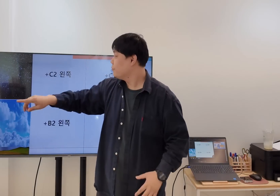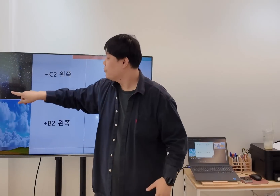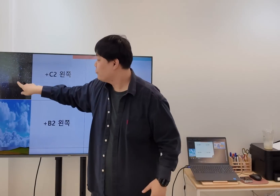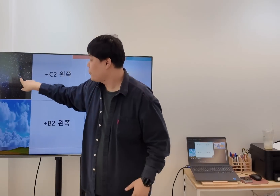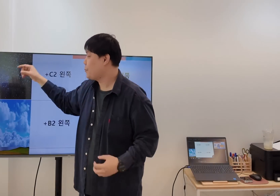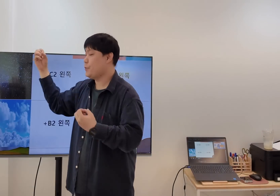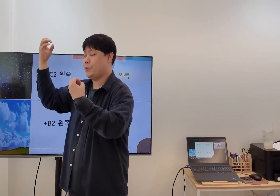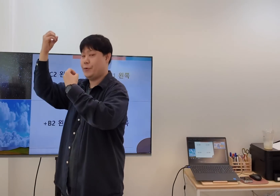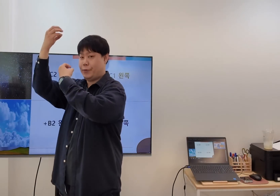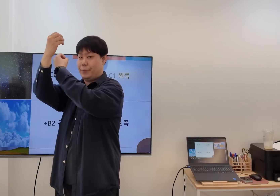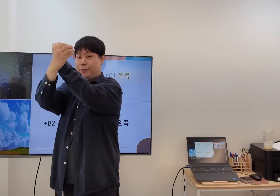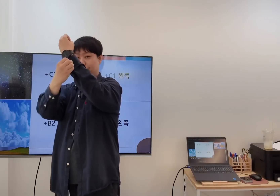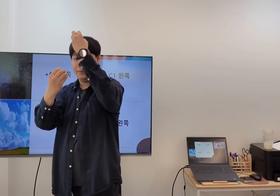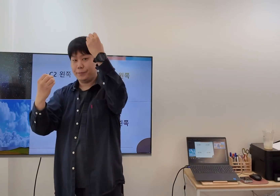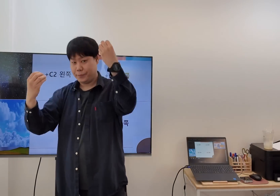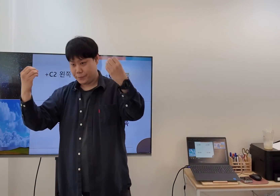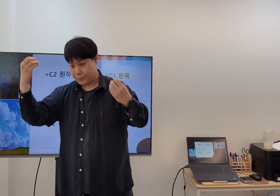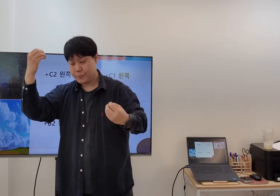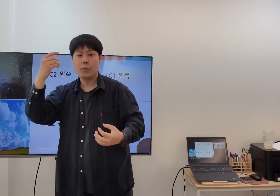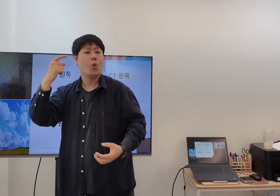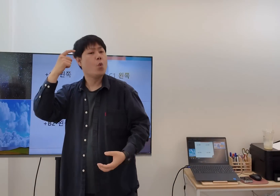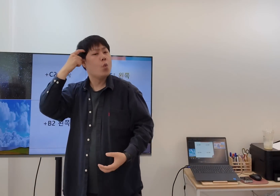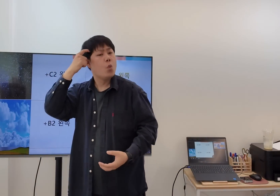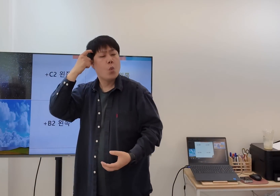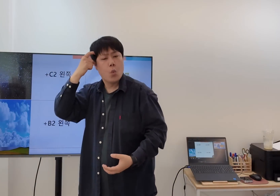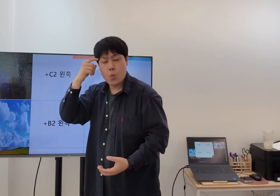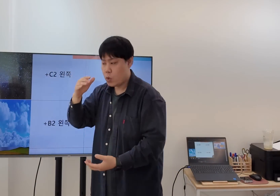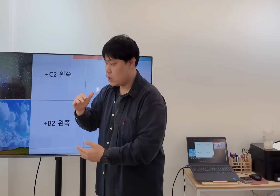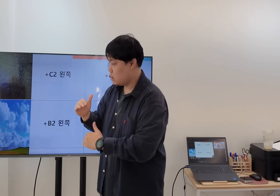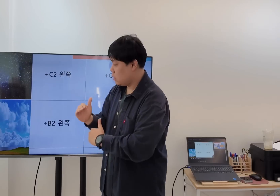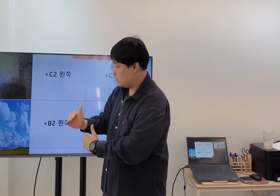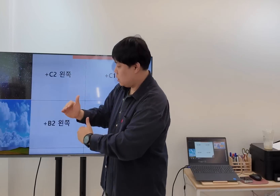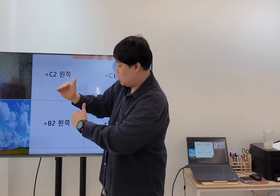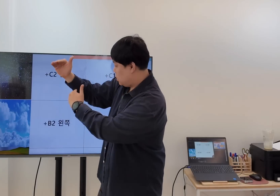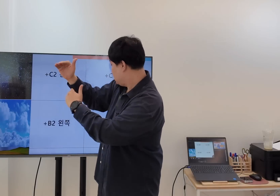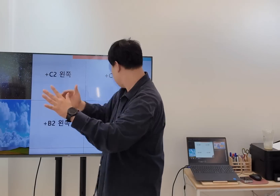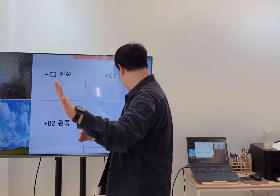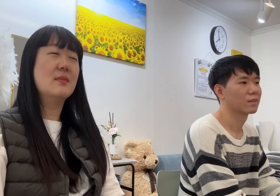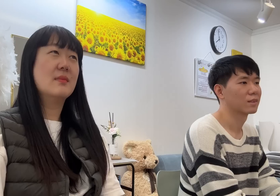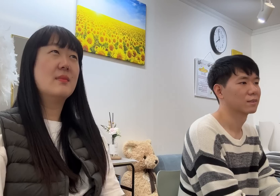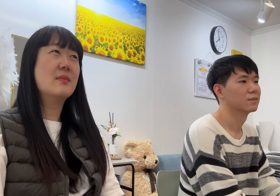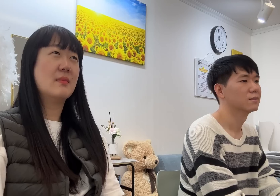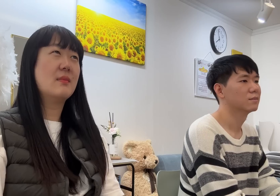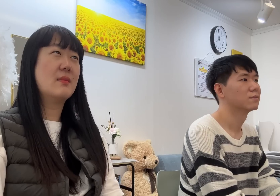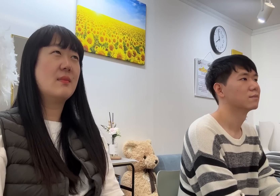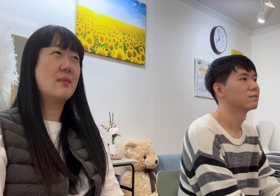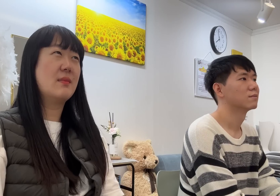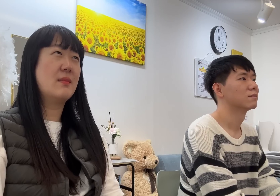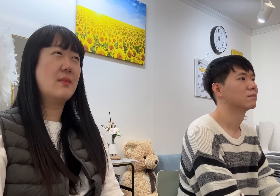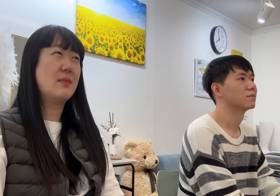It's a star. Why do I explain it in stages like this? Tell me quickly!